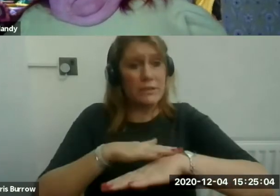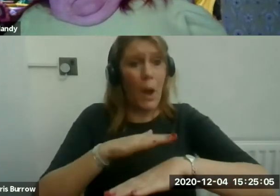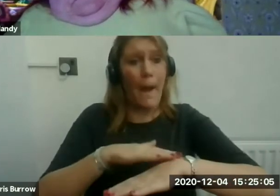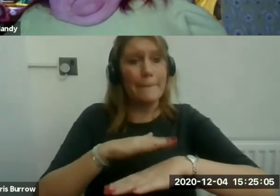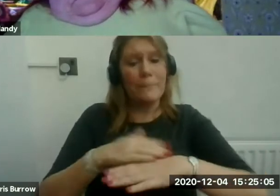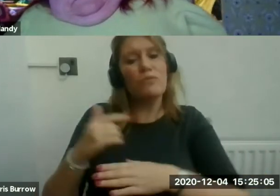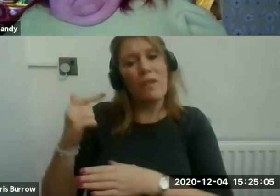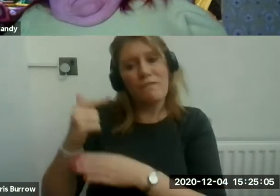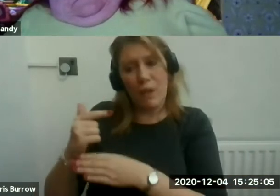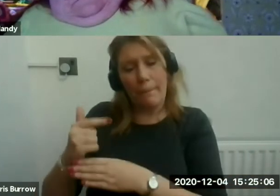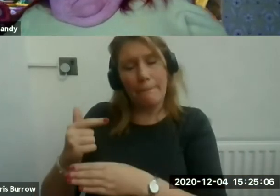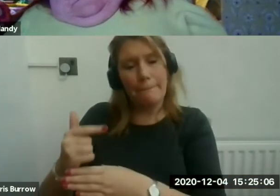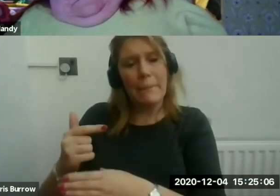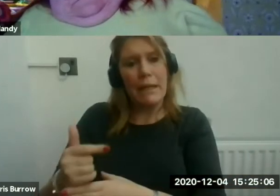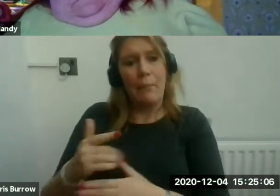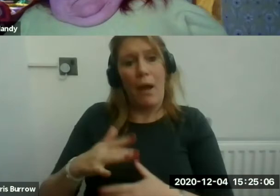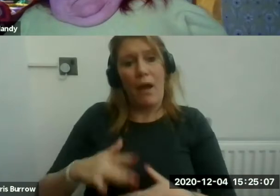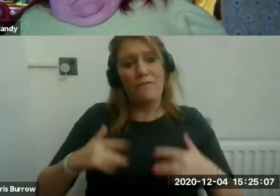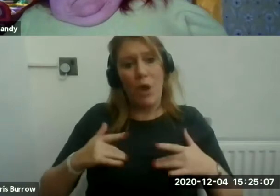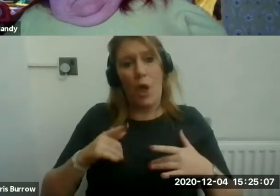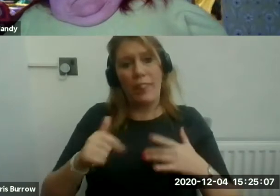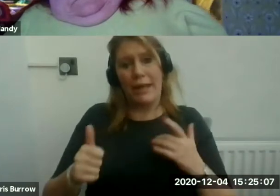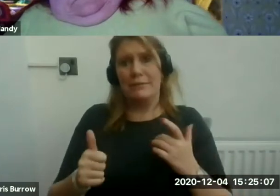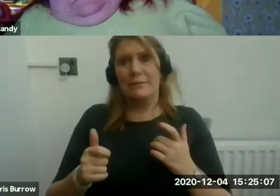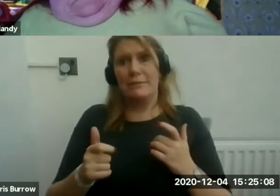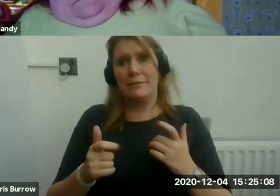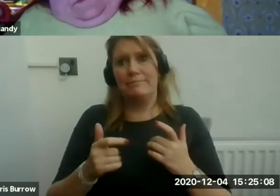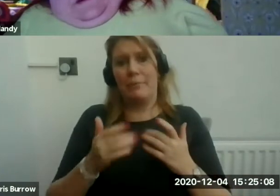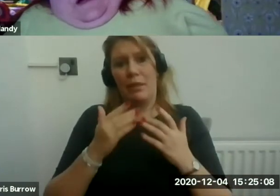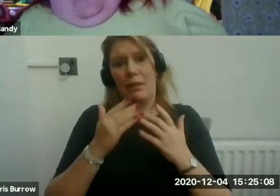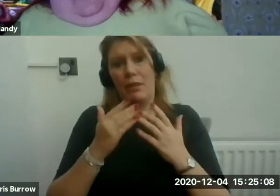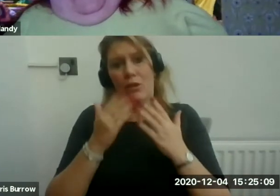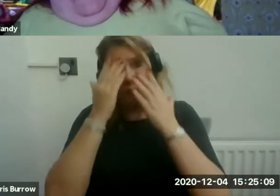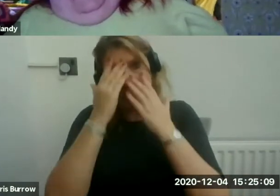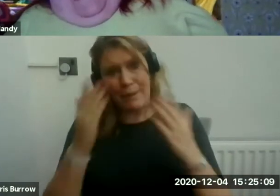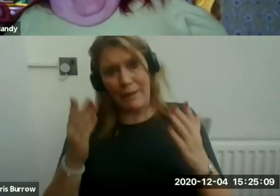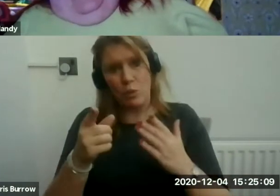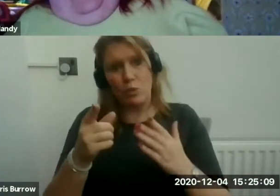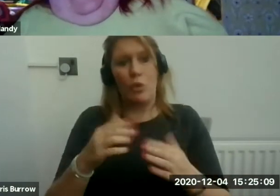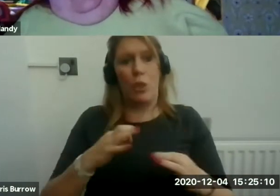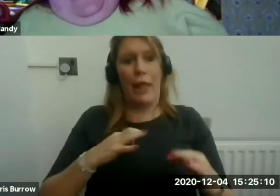film there were very structured details